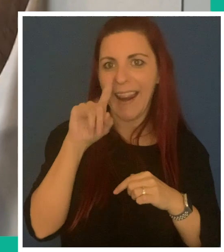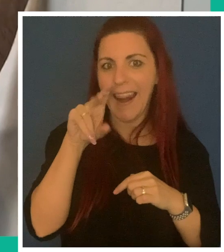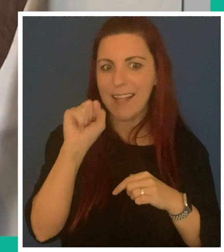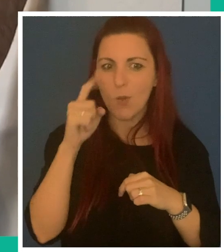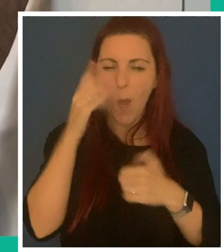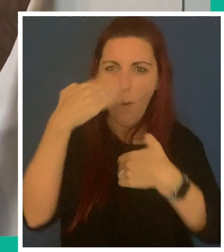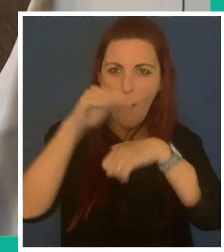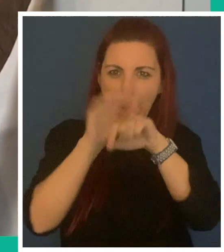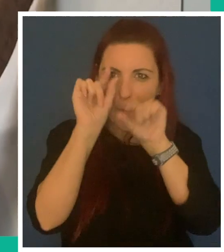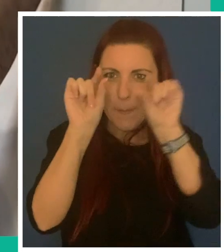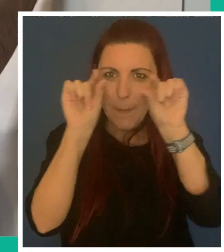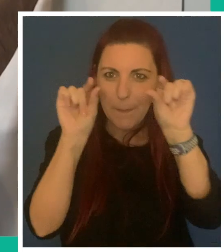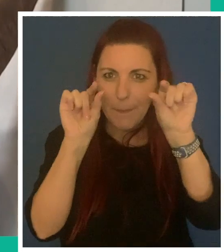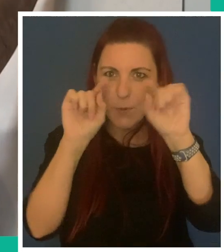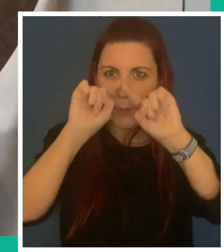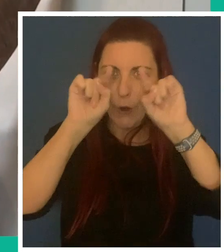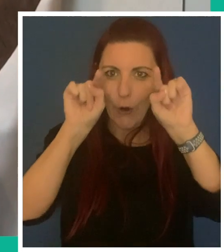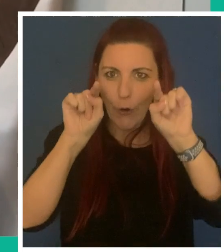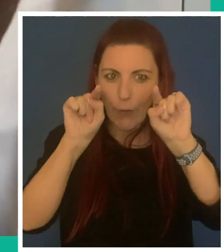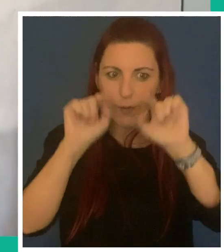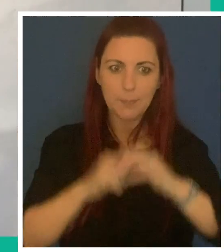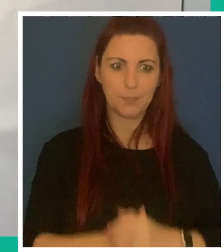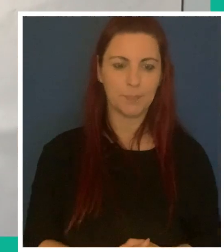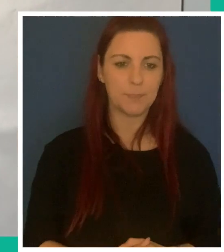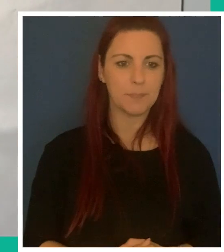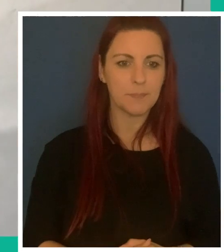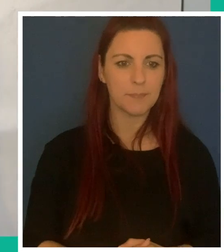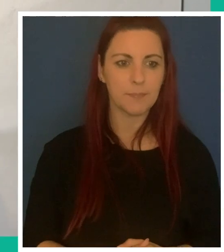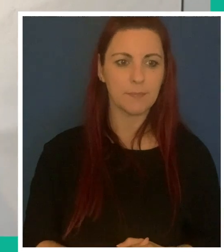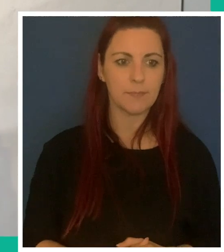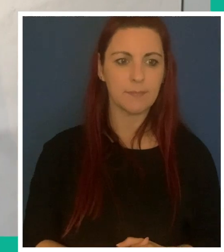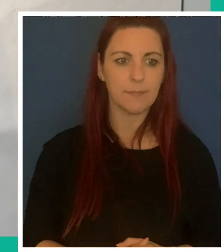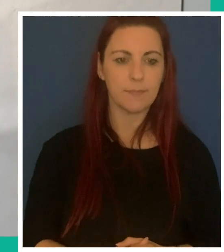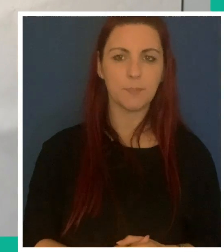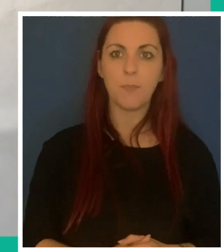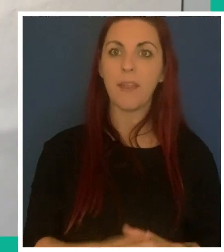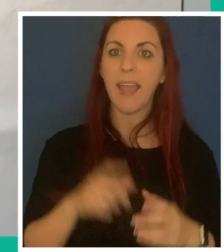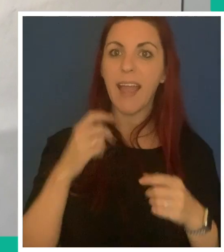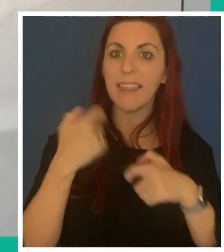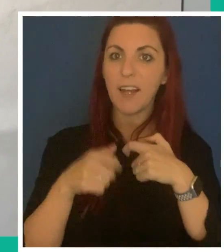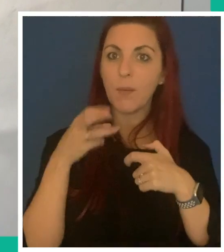So two little curves for the eyelids, one here and one here and then we'll do his eyes.